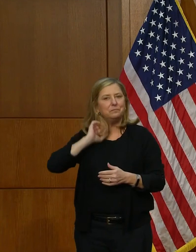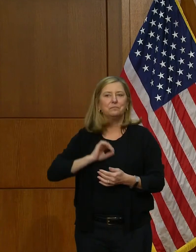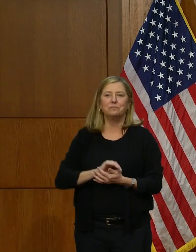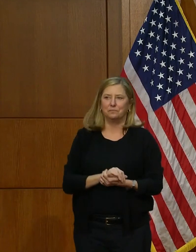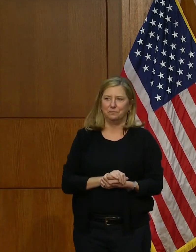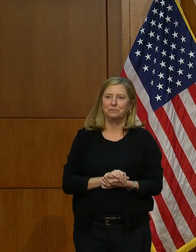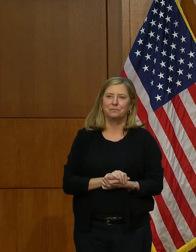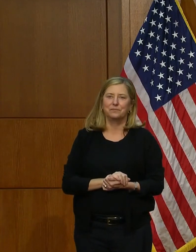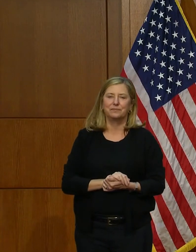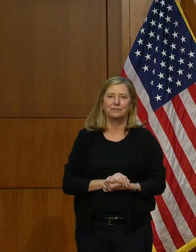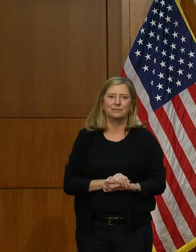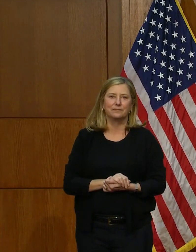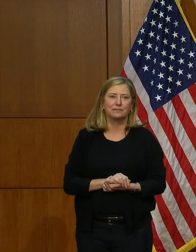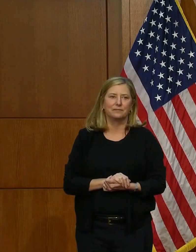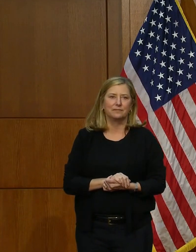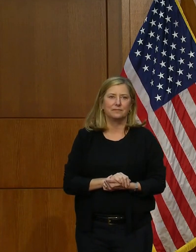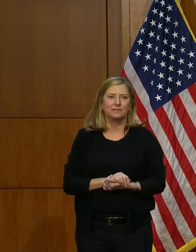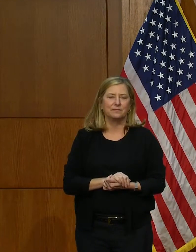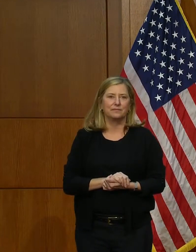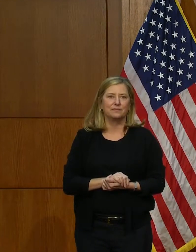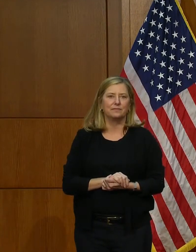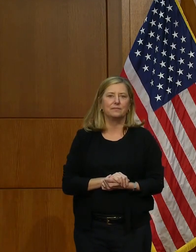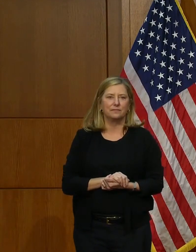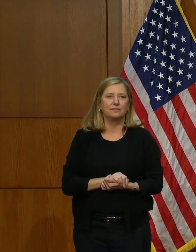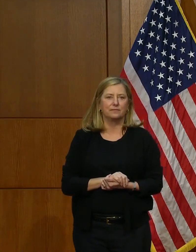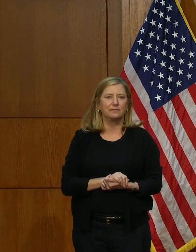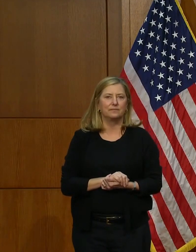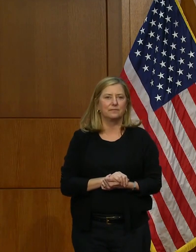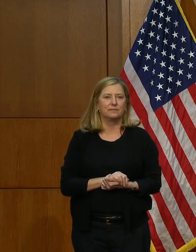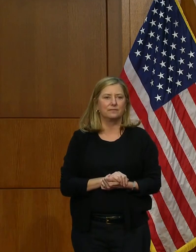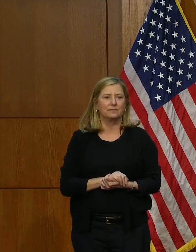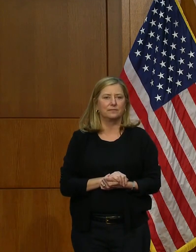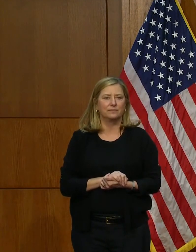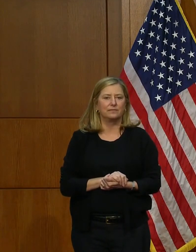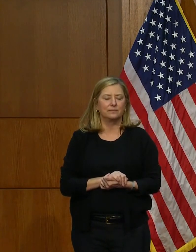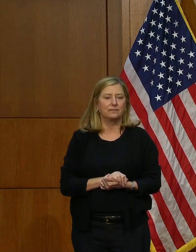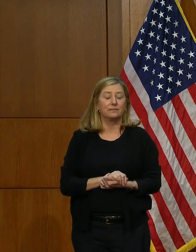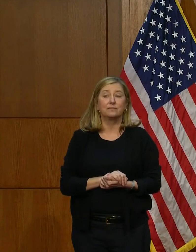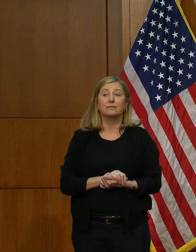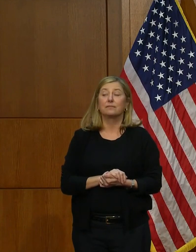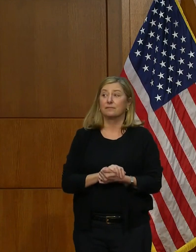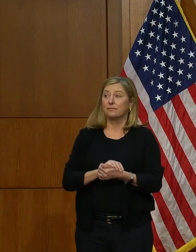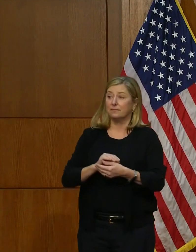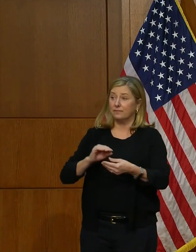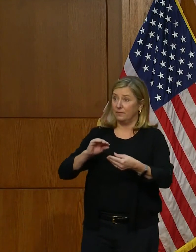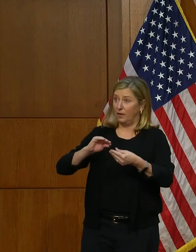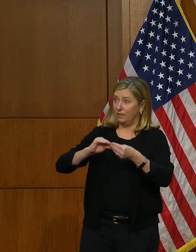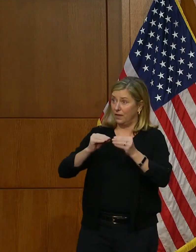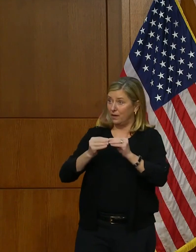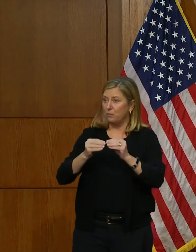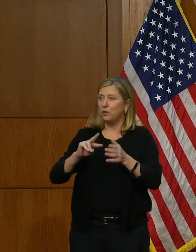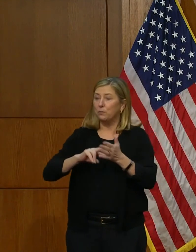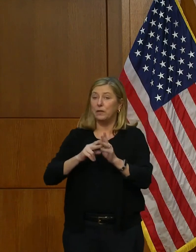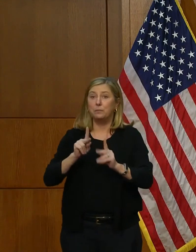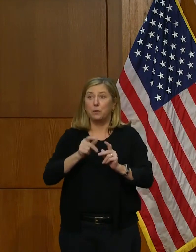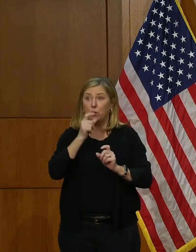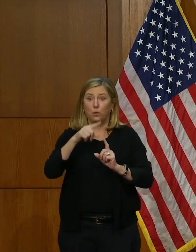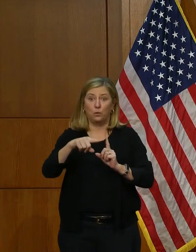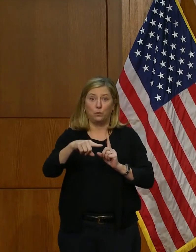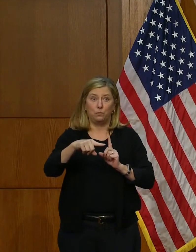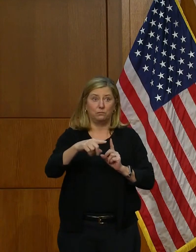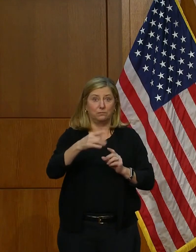MAY KNOW. THE. YOU KNOW THE